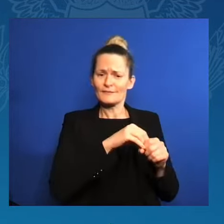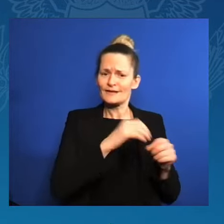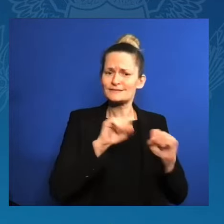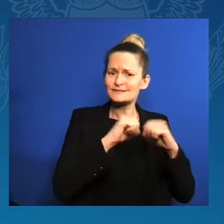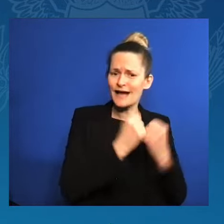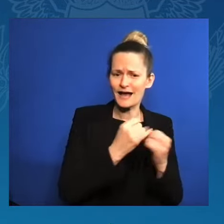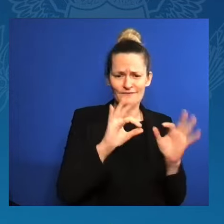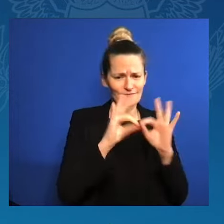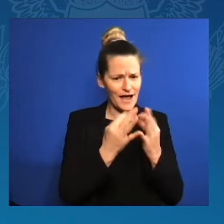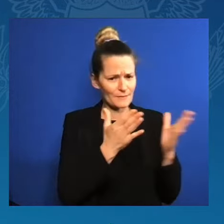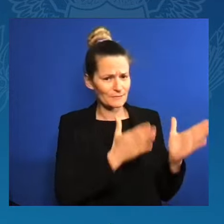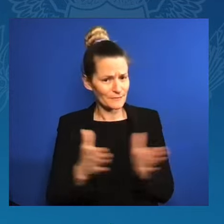since 2009.